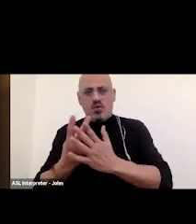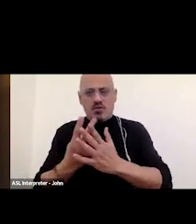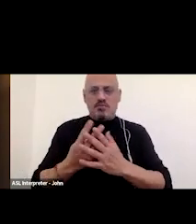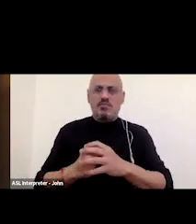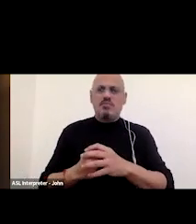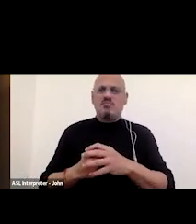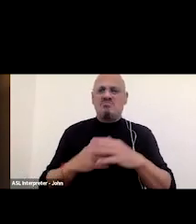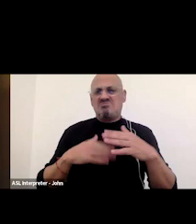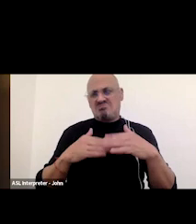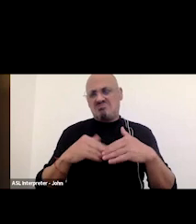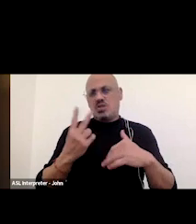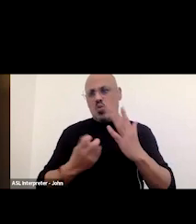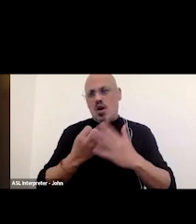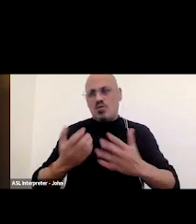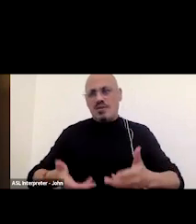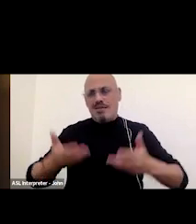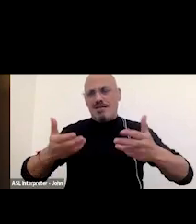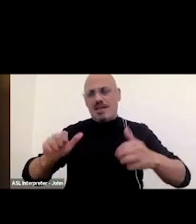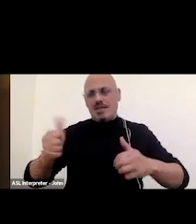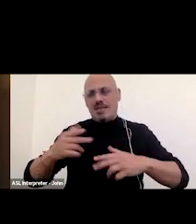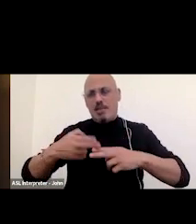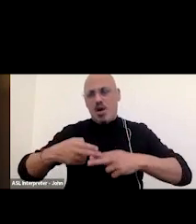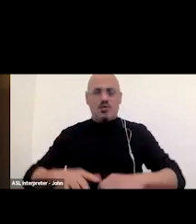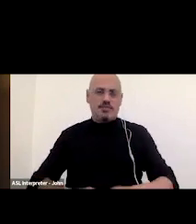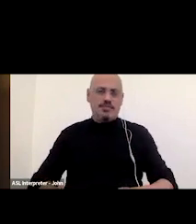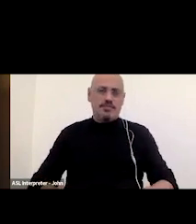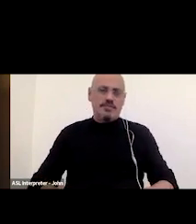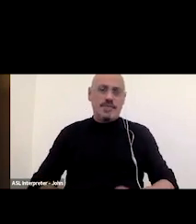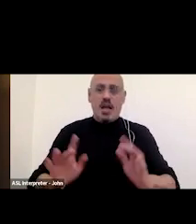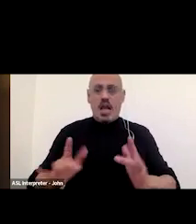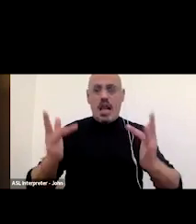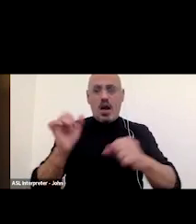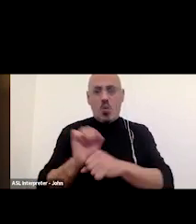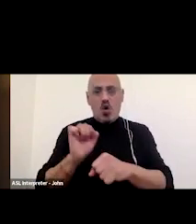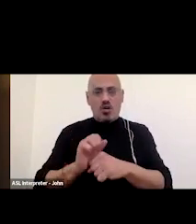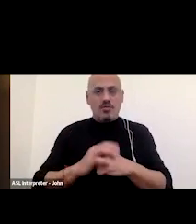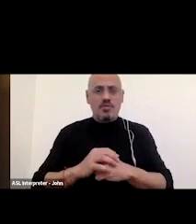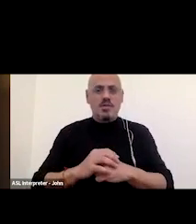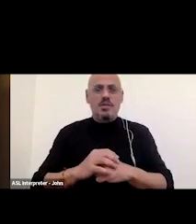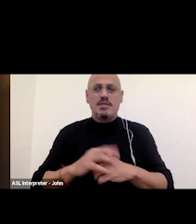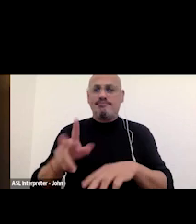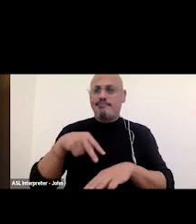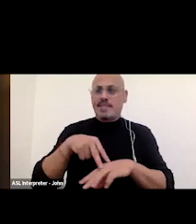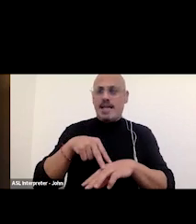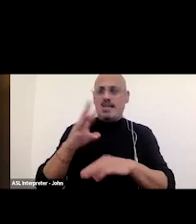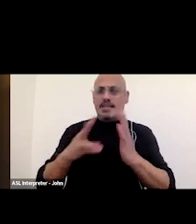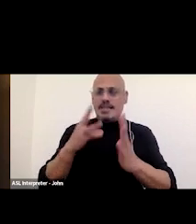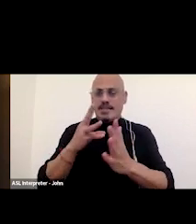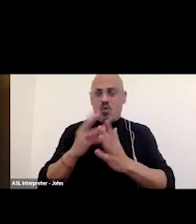at least two hours, lifting up to 10 pounds. Light work, standing six hours out of an eight-hour day